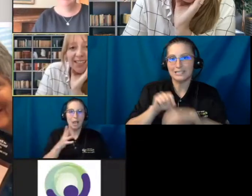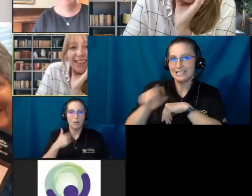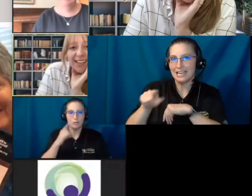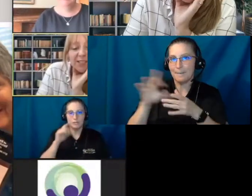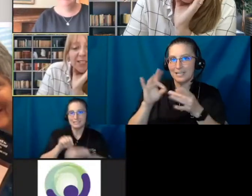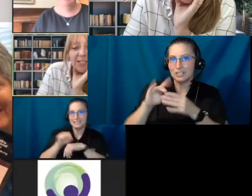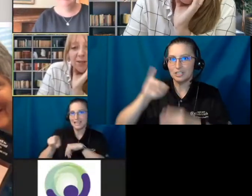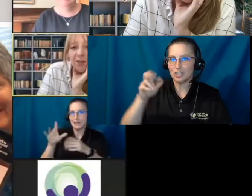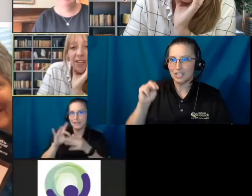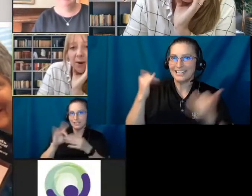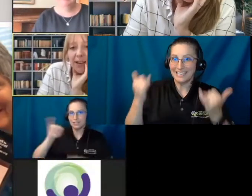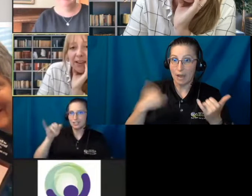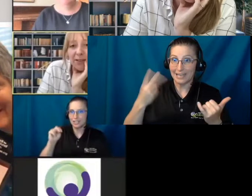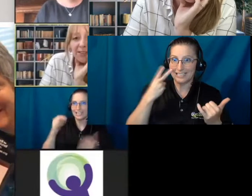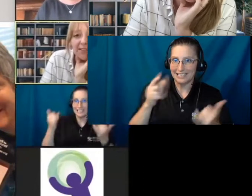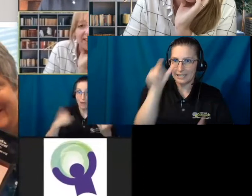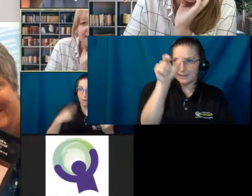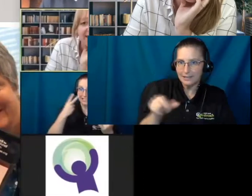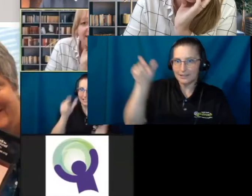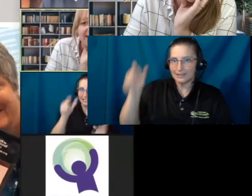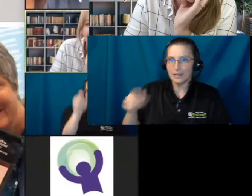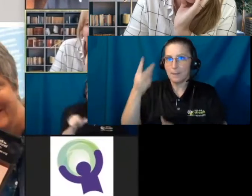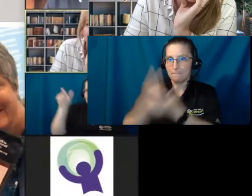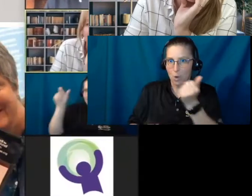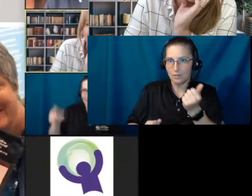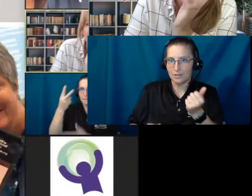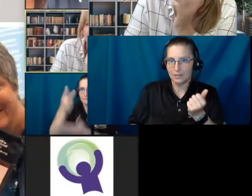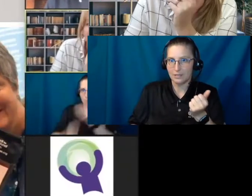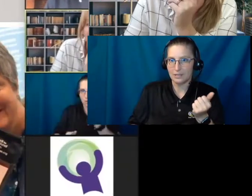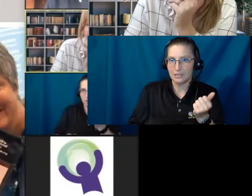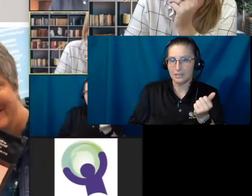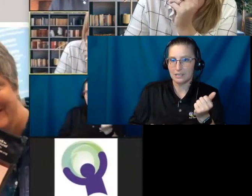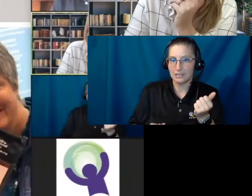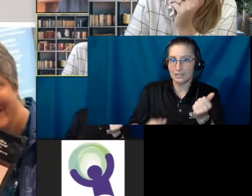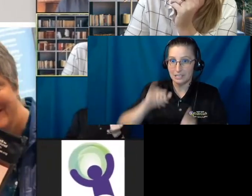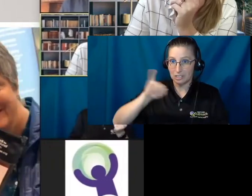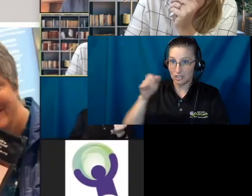now see two video panels. Can Jen can you see that too?